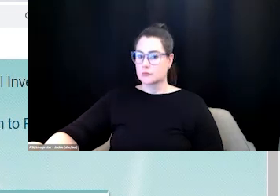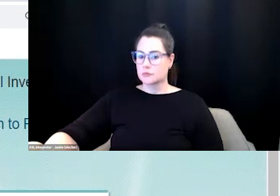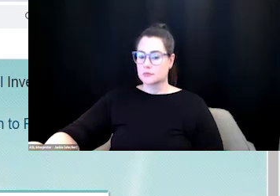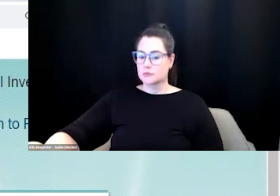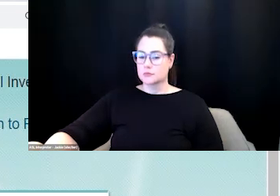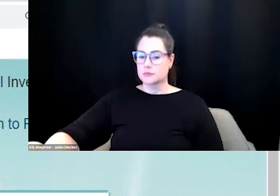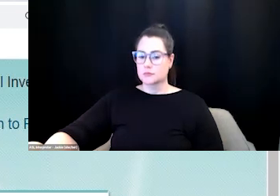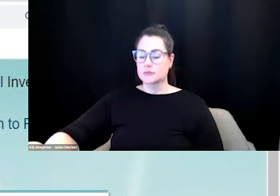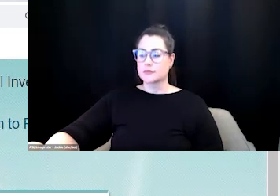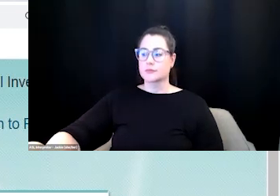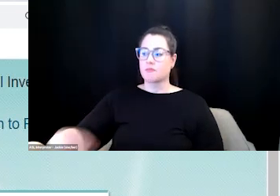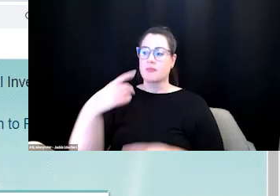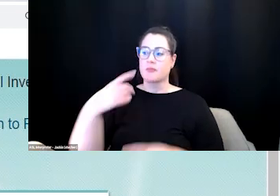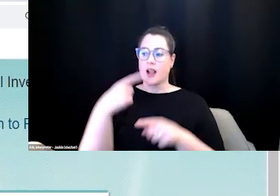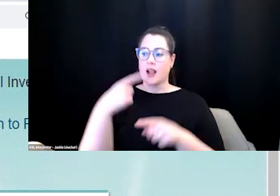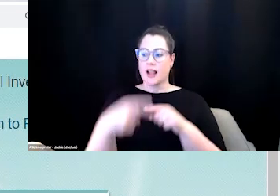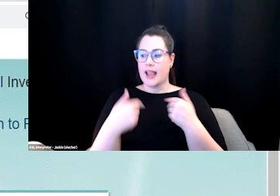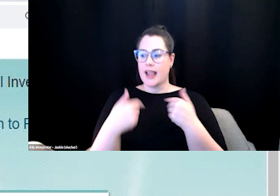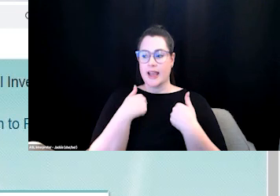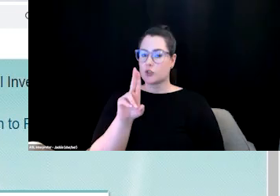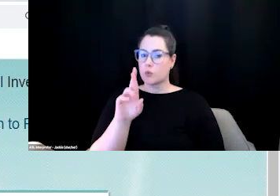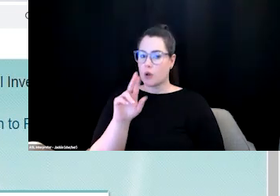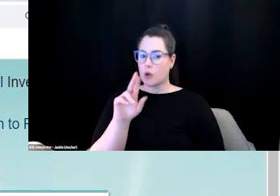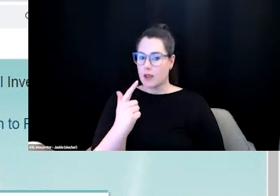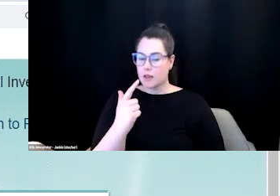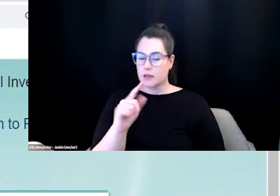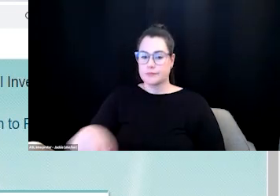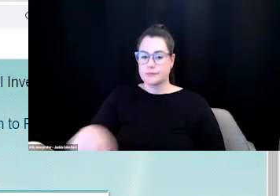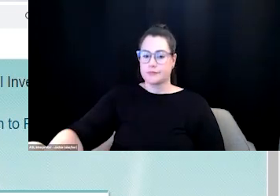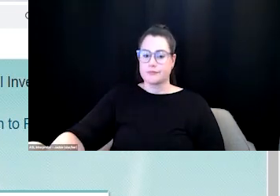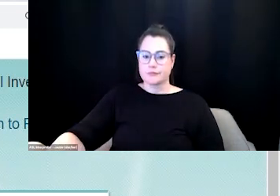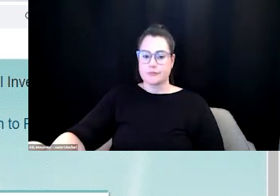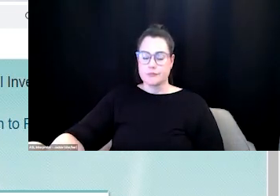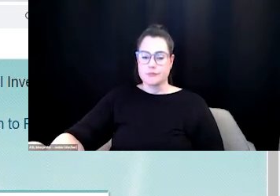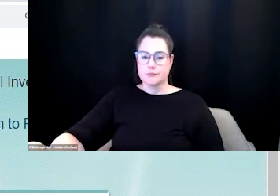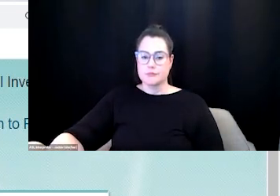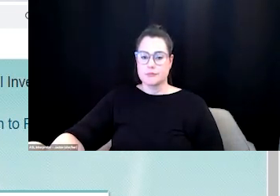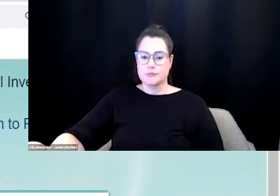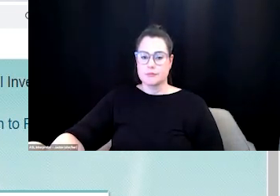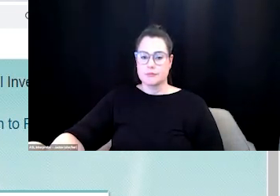It's not clickable, but it has those UR markers on them. So just be mindful of that.